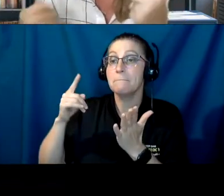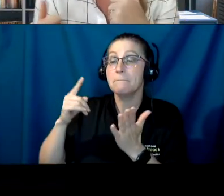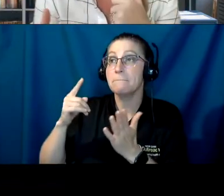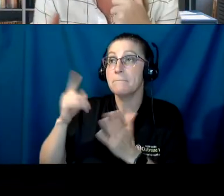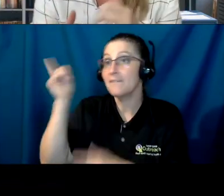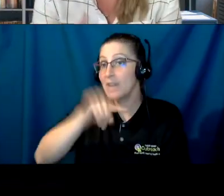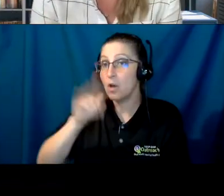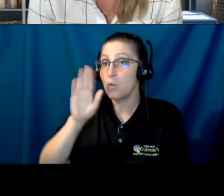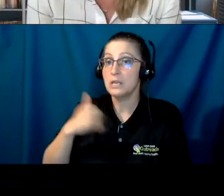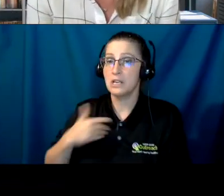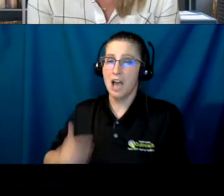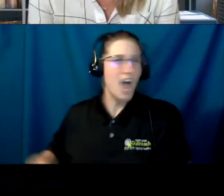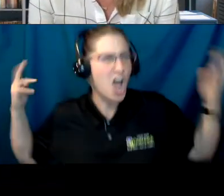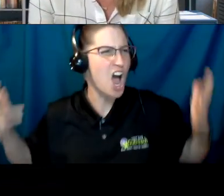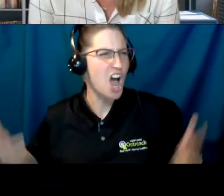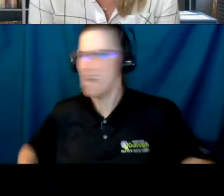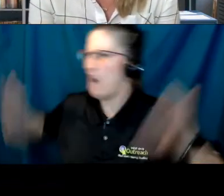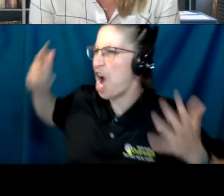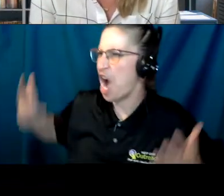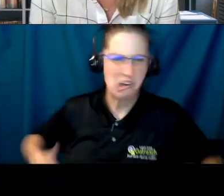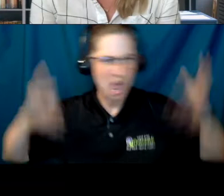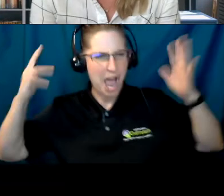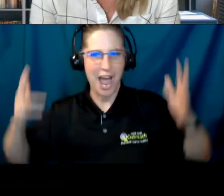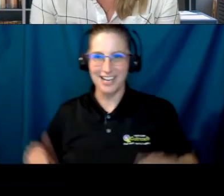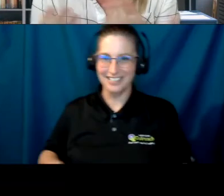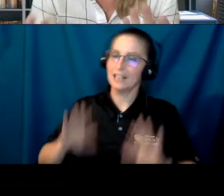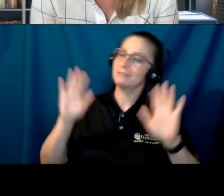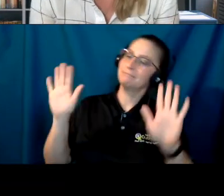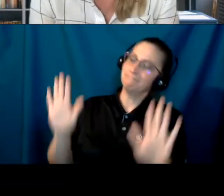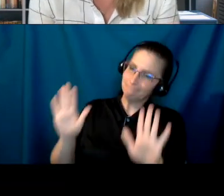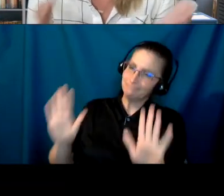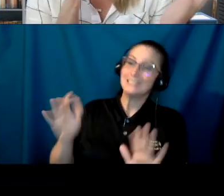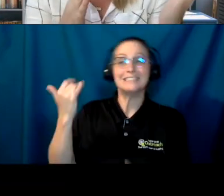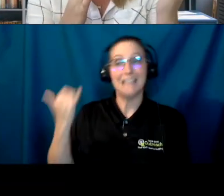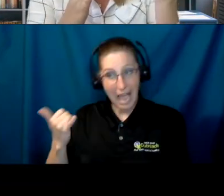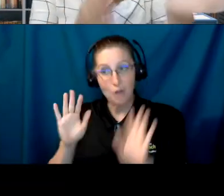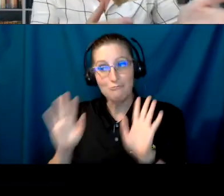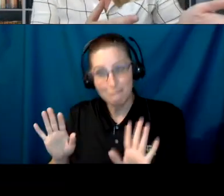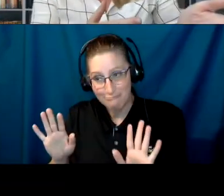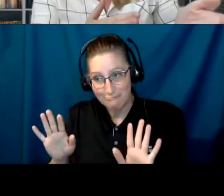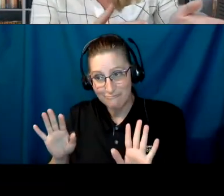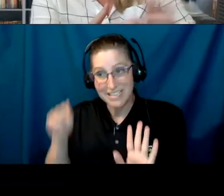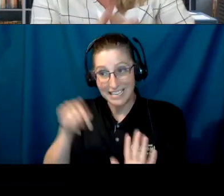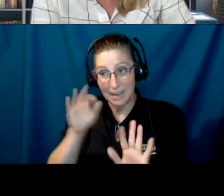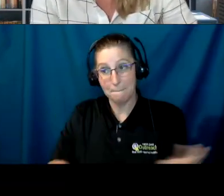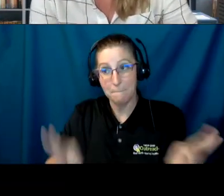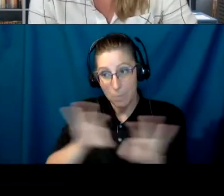like try to yell. And this is when I'd say okay, so this is important to know that for